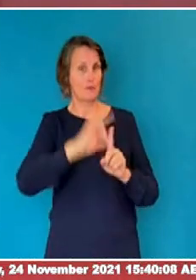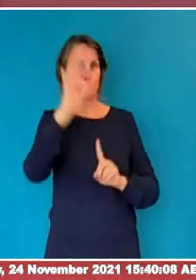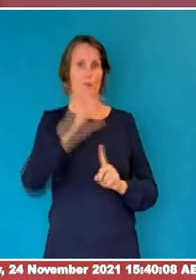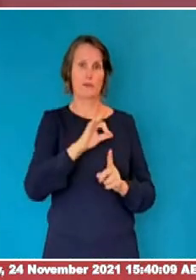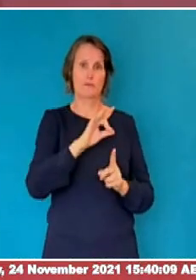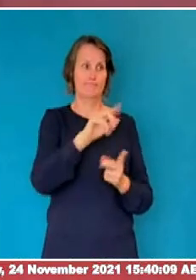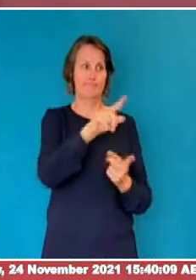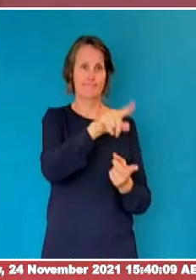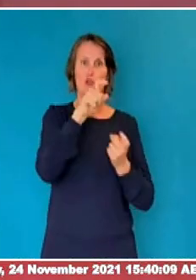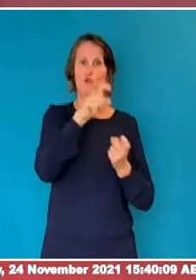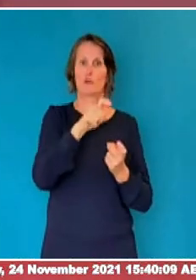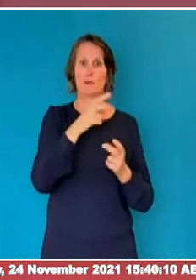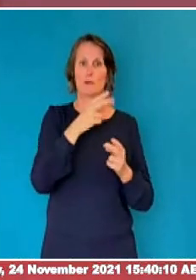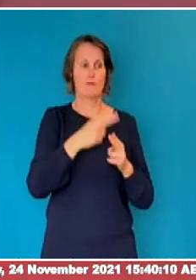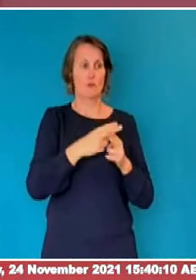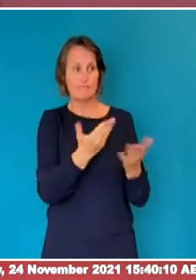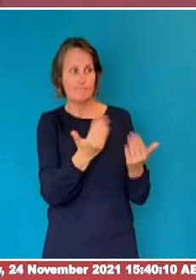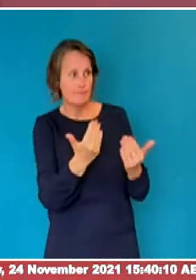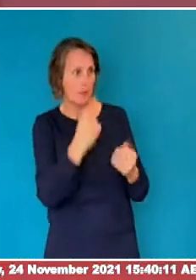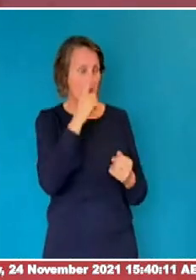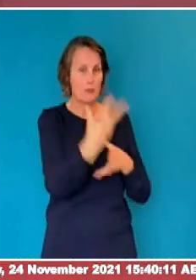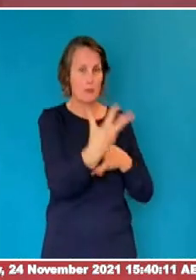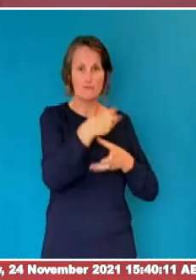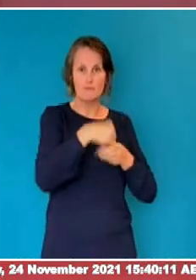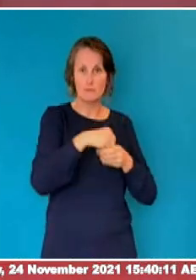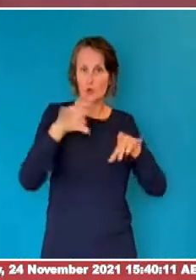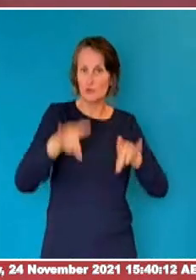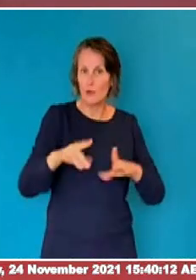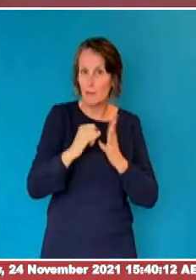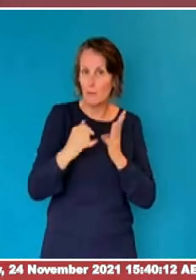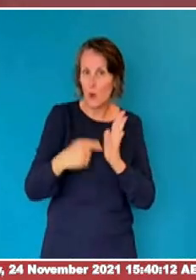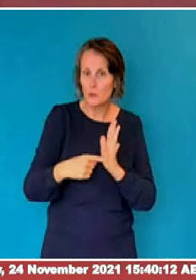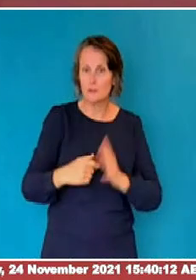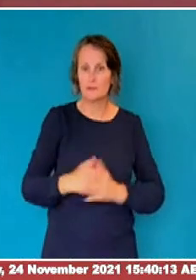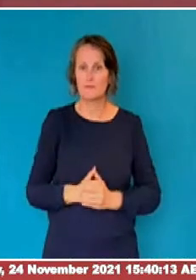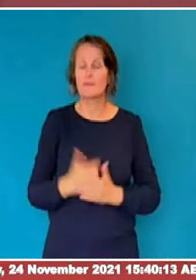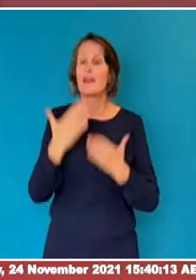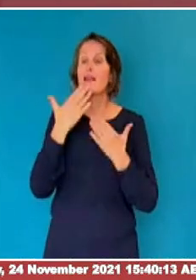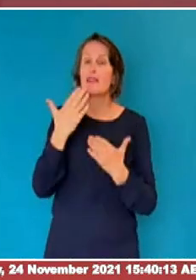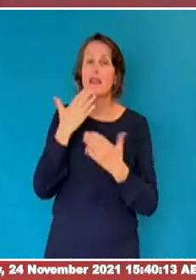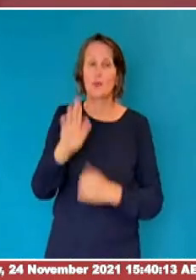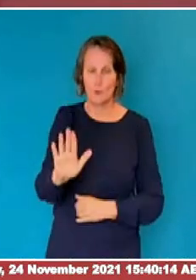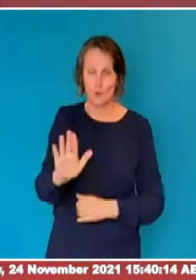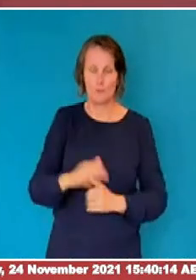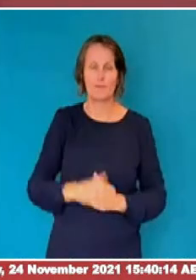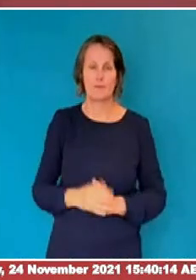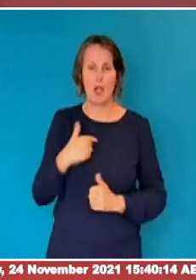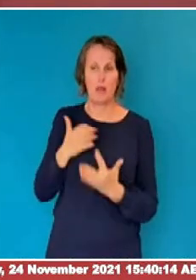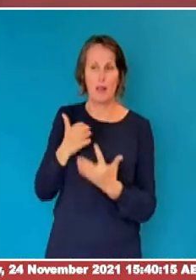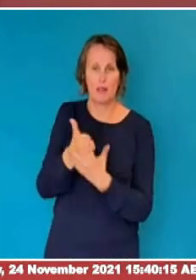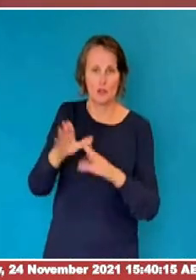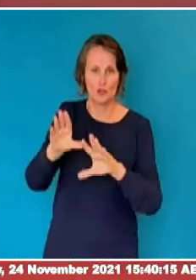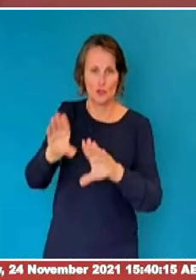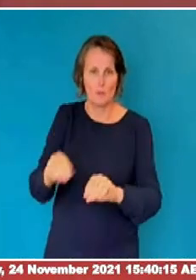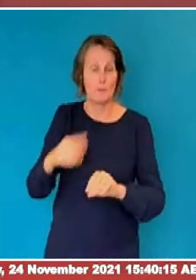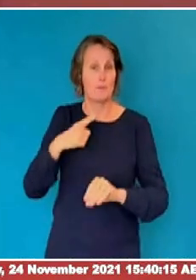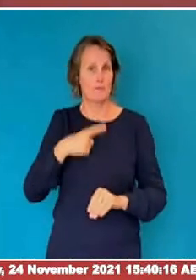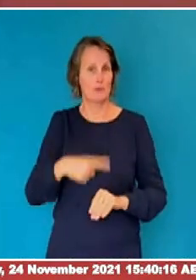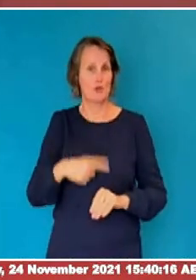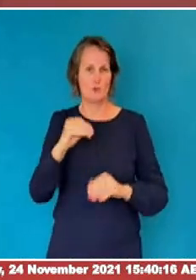attract people into Australia Post and --- Thank you, Ms Davies. I will stop you there because we do have limited time.